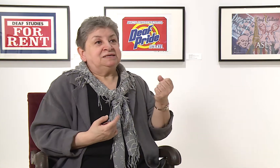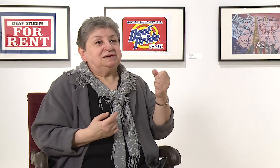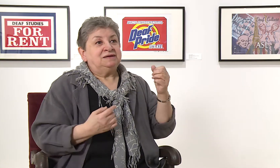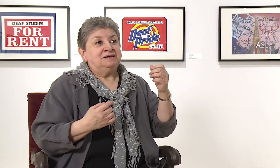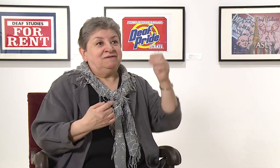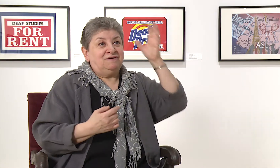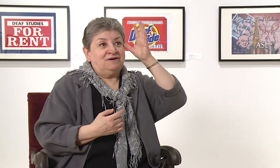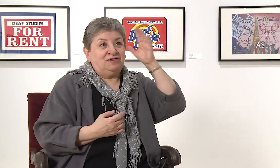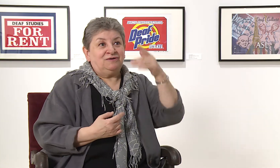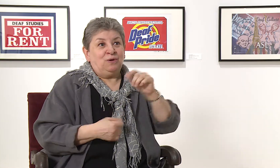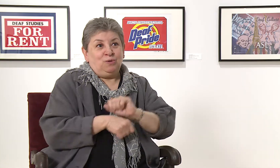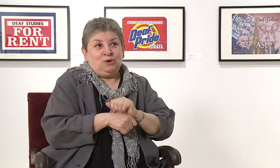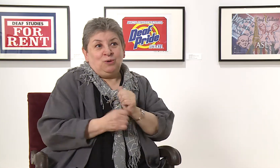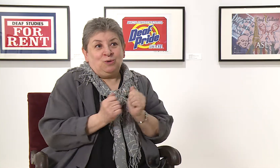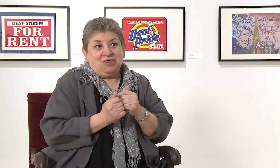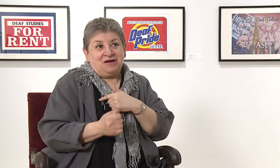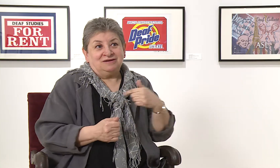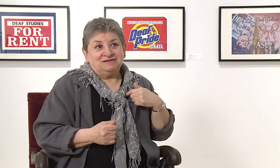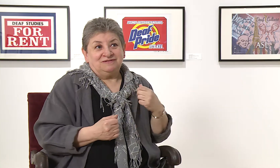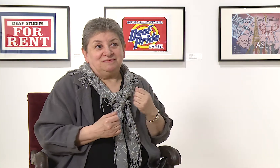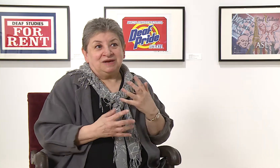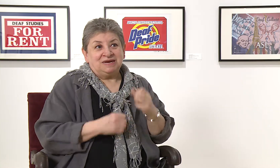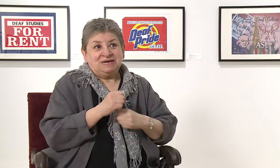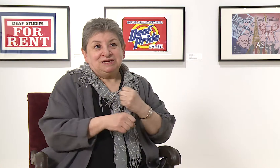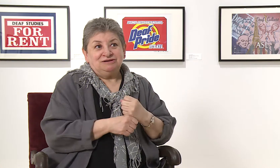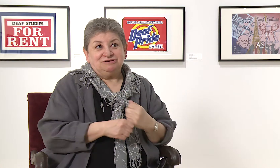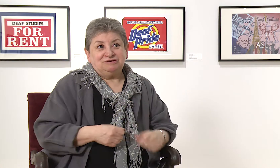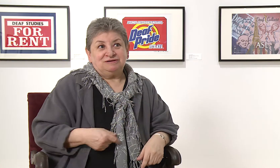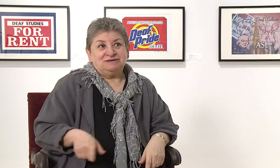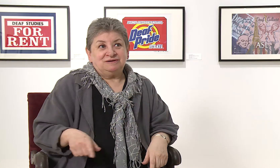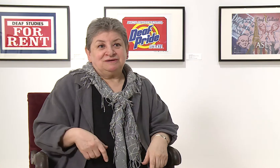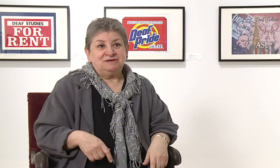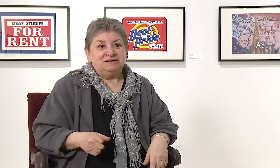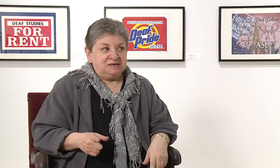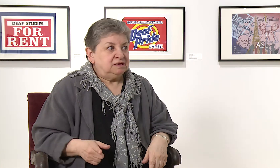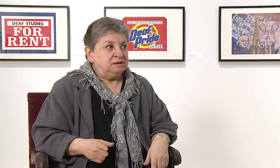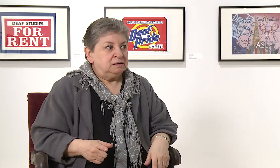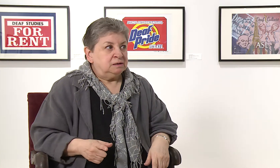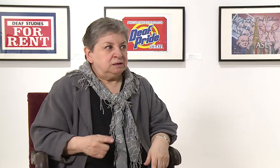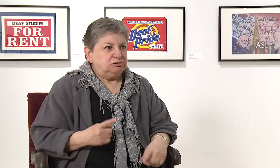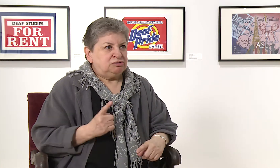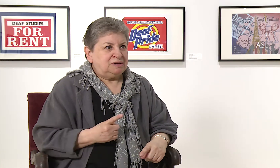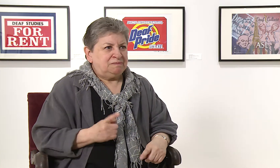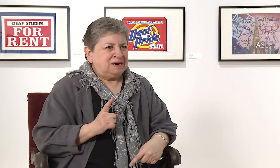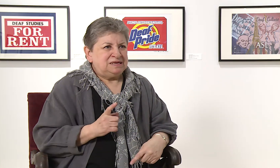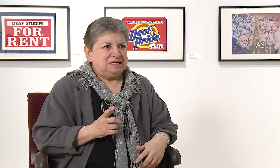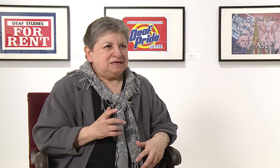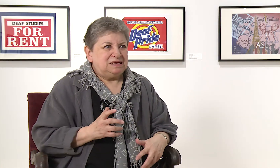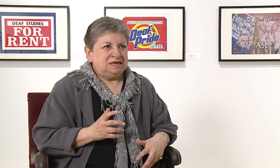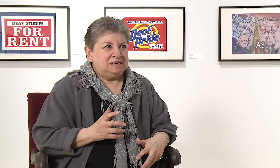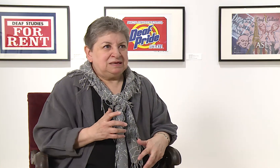Now, Ralph Miller was Betty G. Miller's father, and he worked with us for several years.